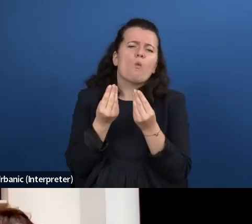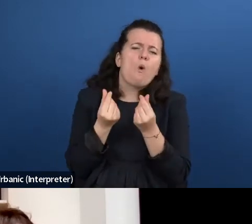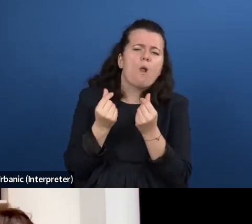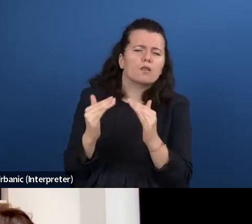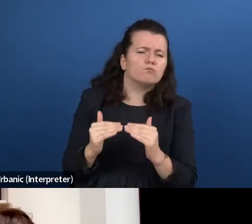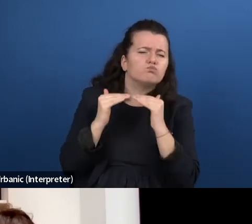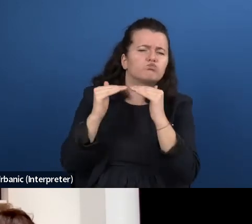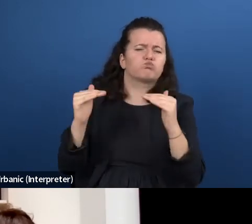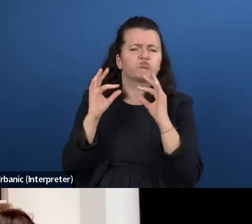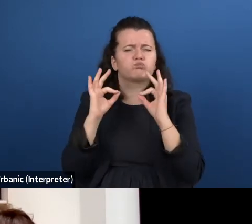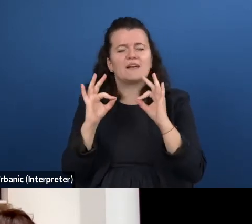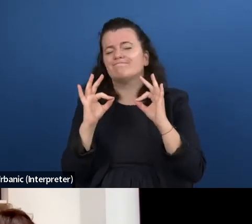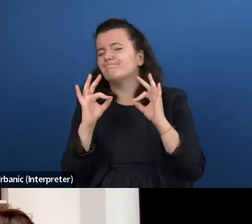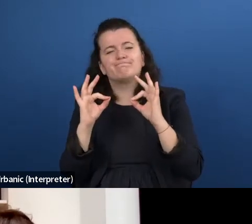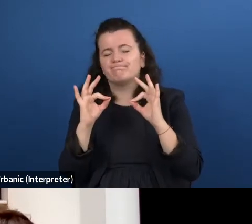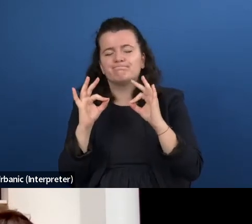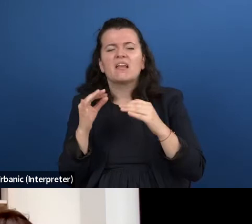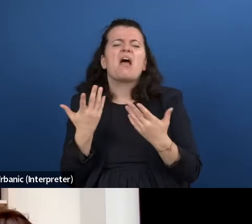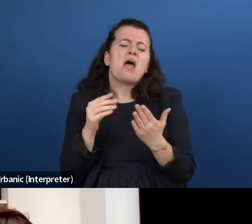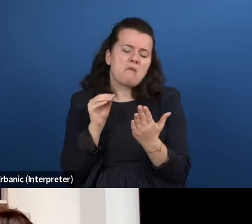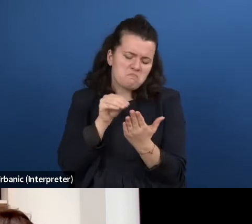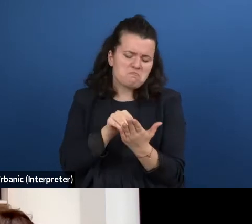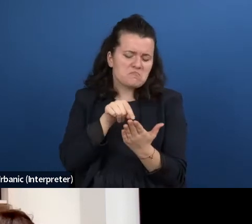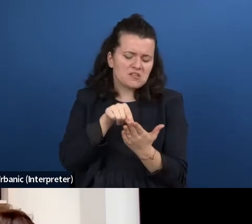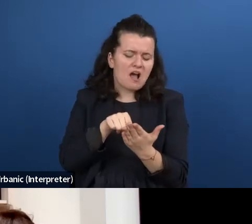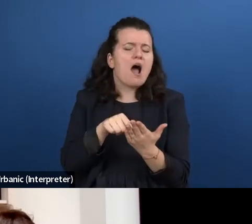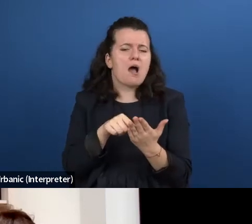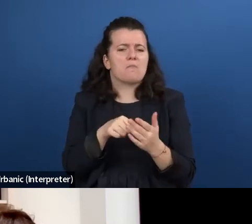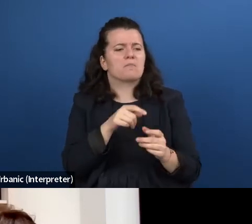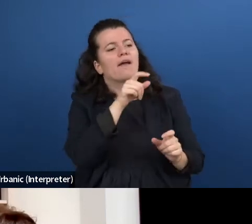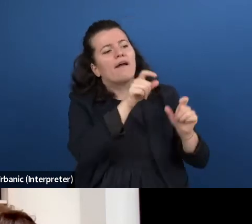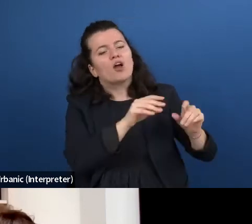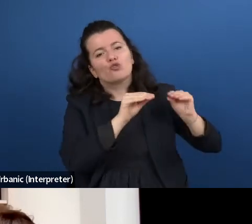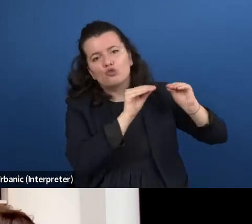or people in charge of detecting cases and addressing these cases